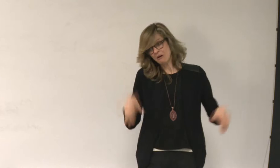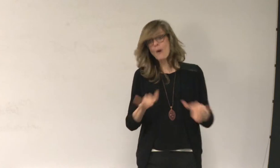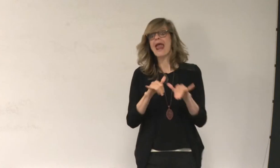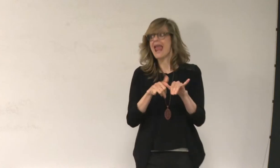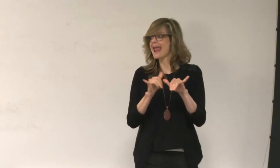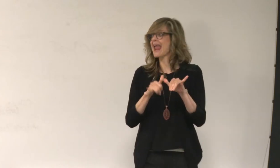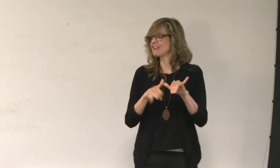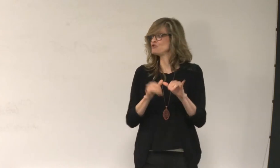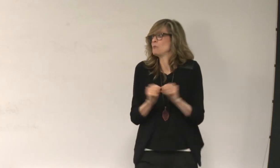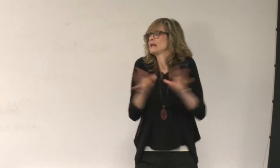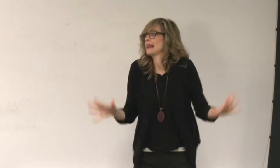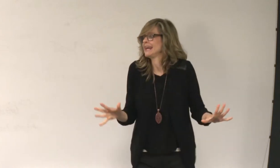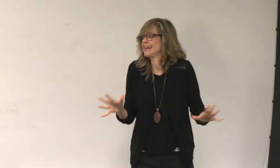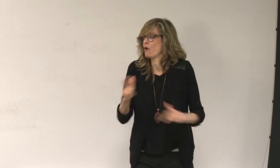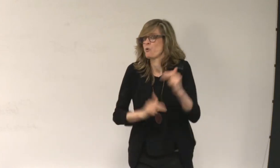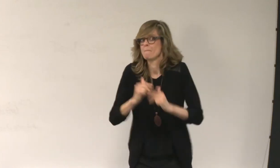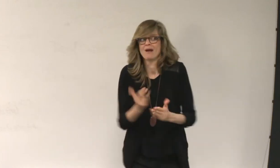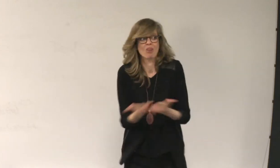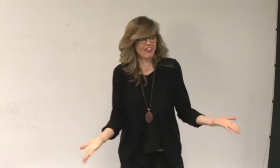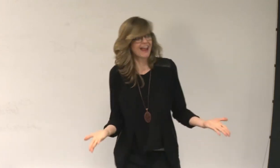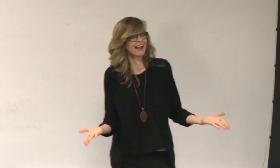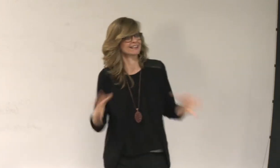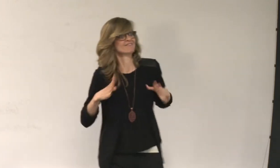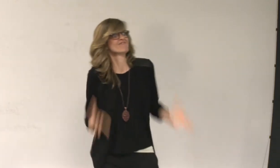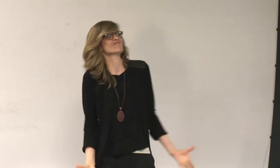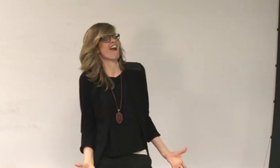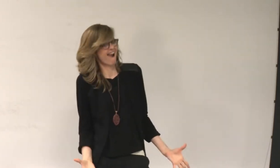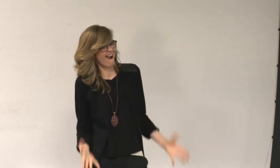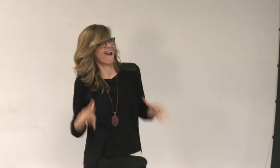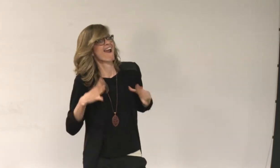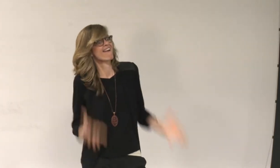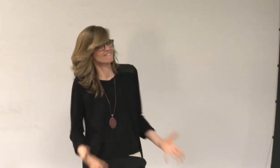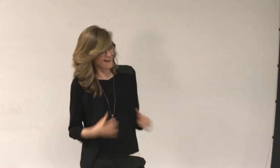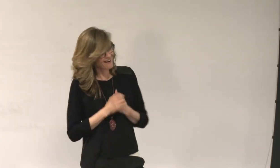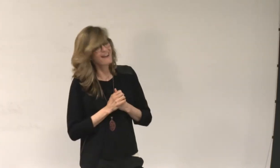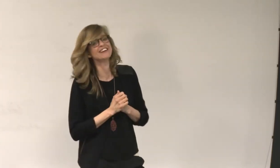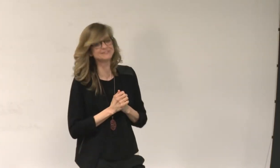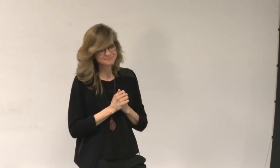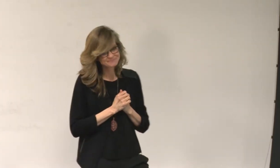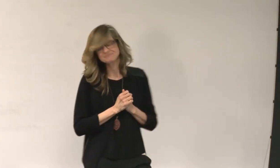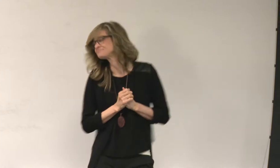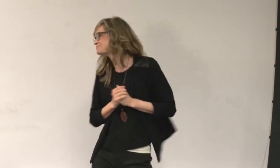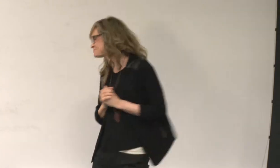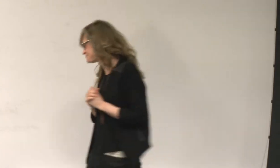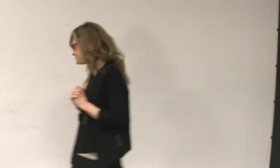SO, I THOUGHT, "OH, ENGINEERING WOULD BE MORE CLEAR. YOU BUILD THINGS. GREAT. I CAN DO THAT."